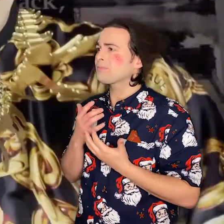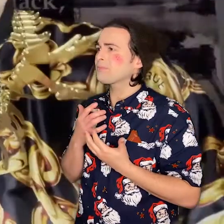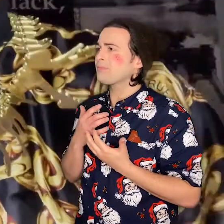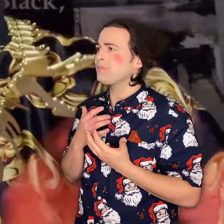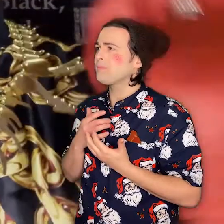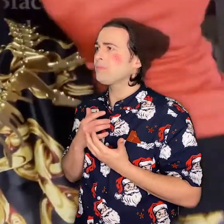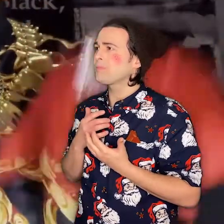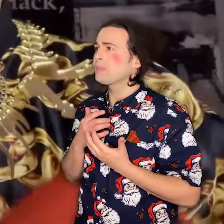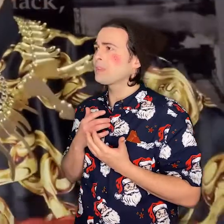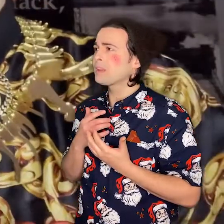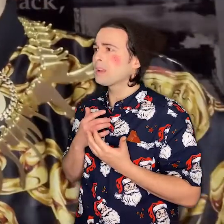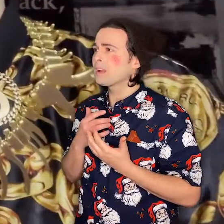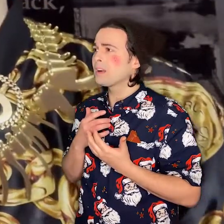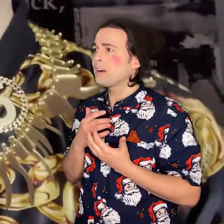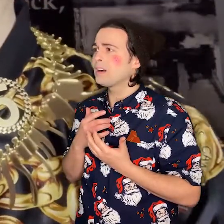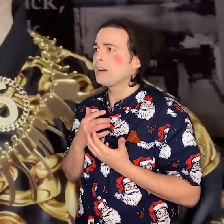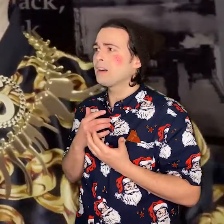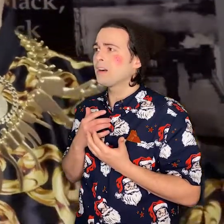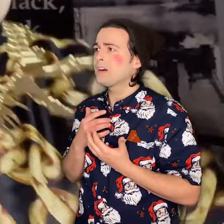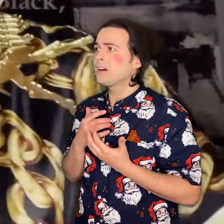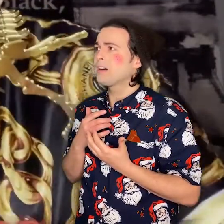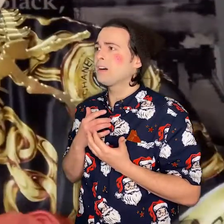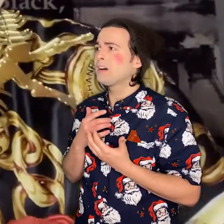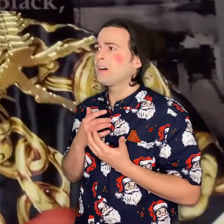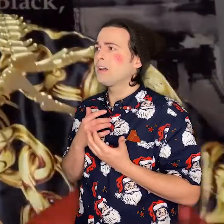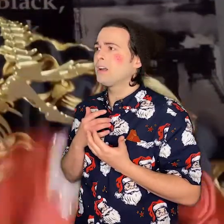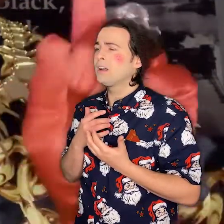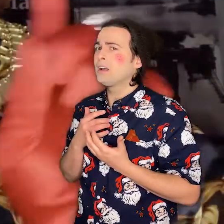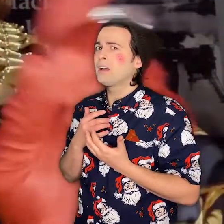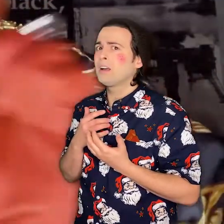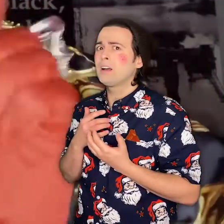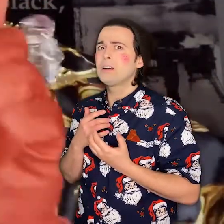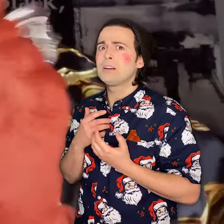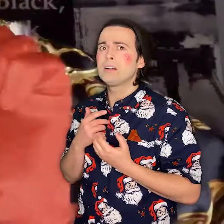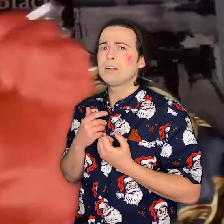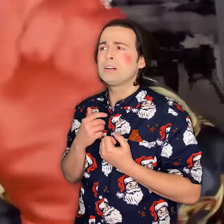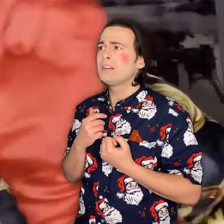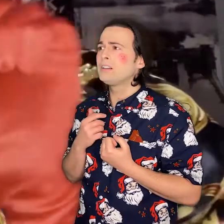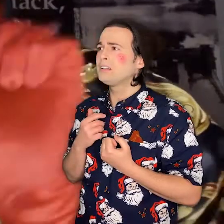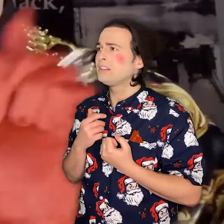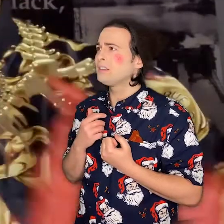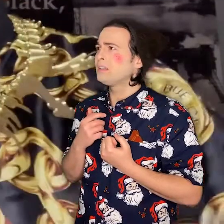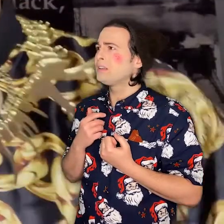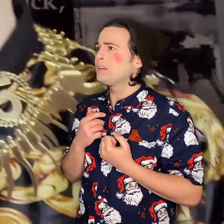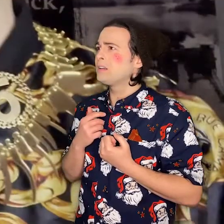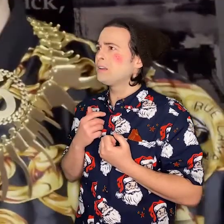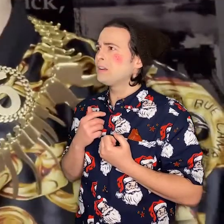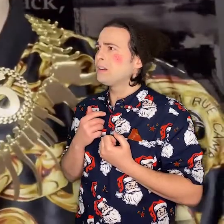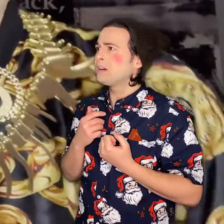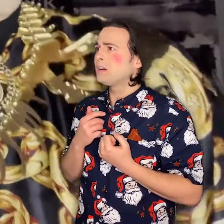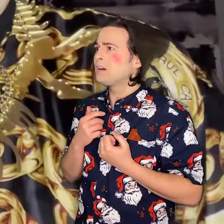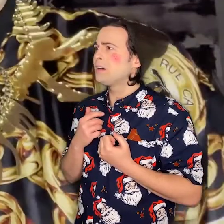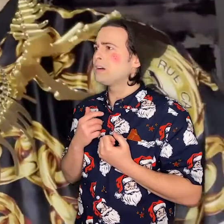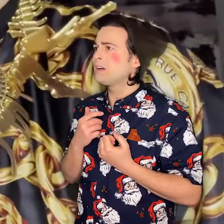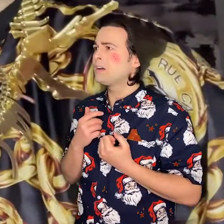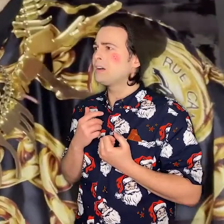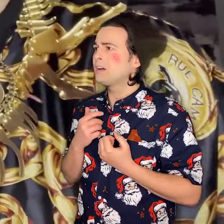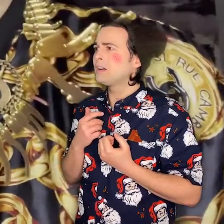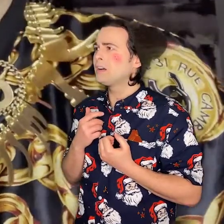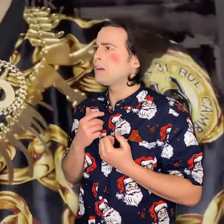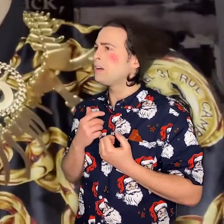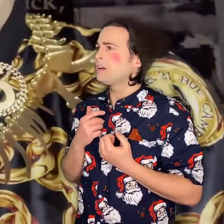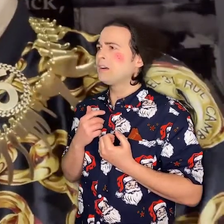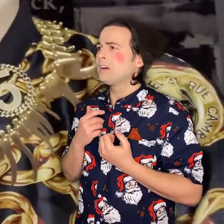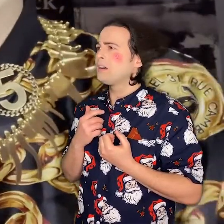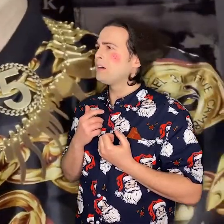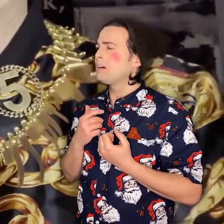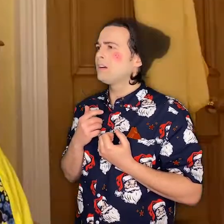Judy - Oh, I can't wait. Please don't tell the others yet. It'll be such a lovely surprise.